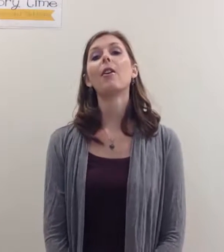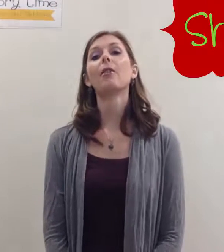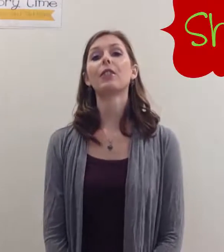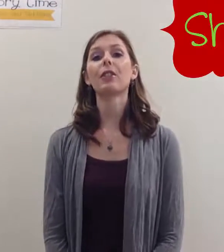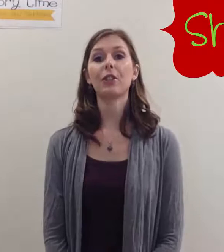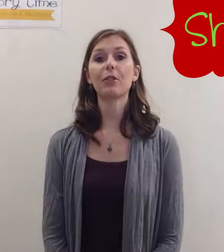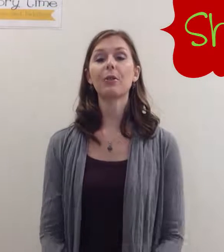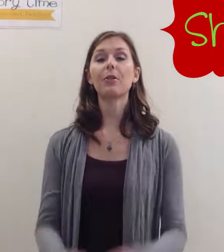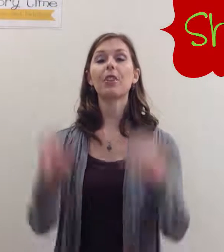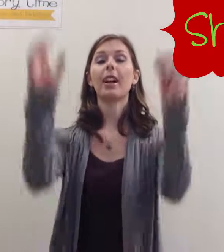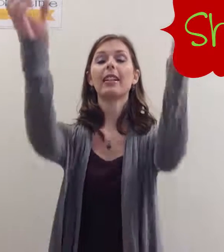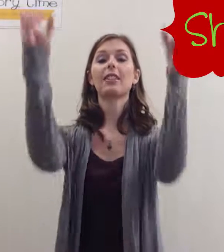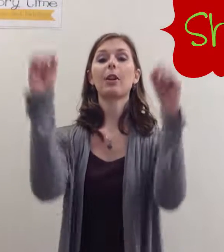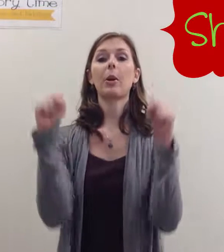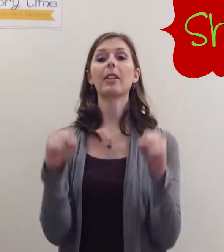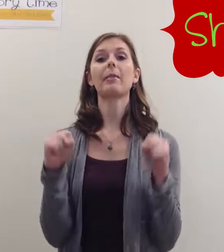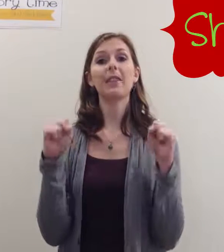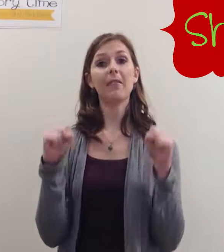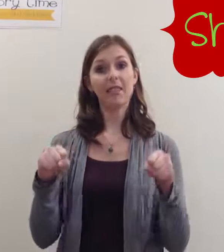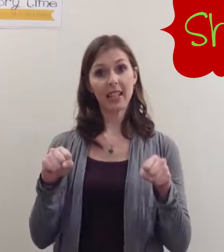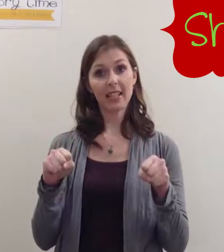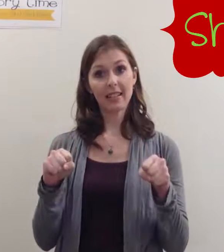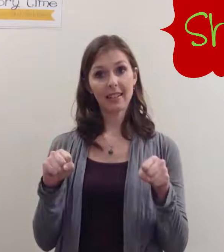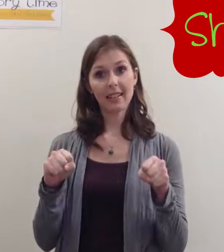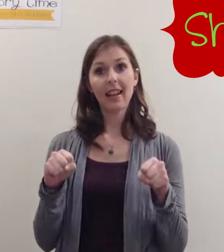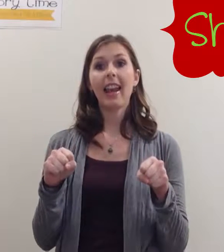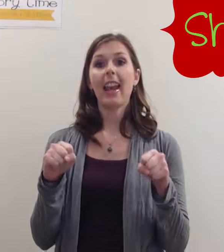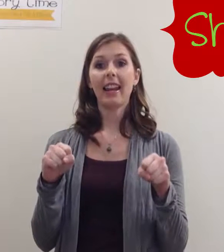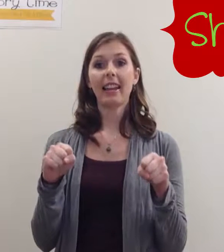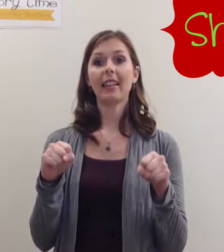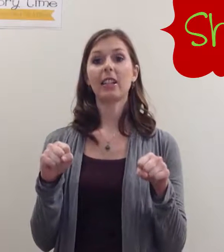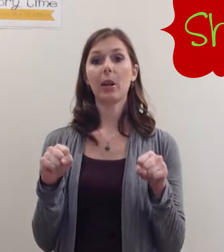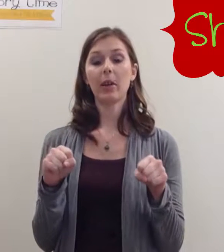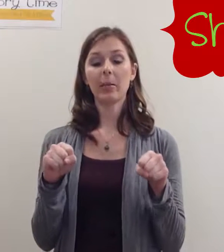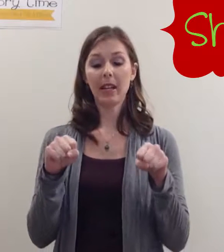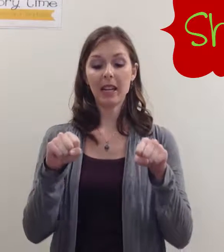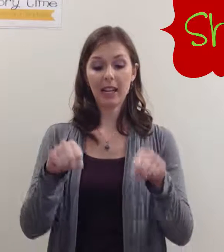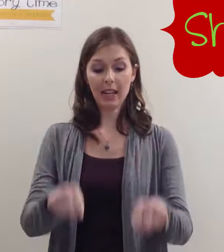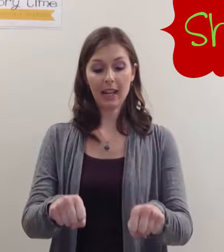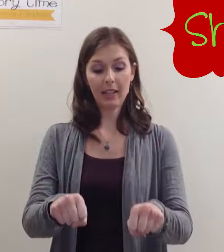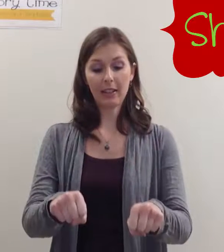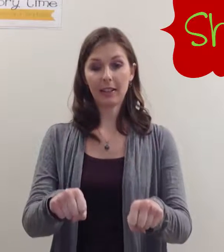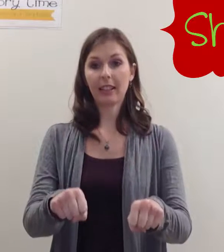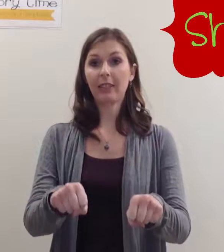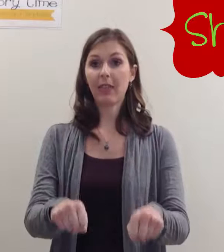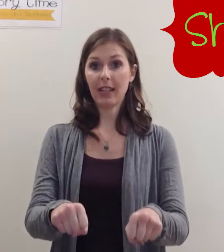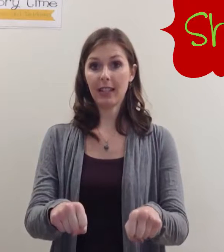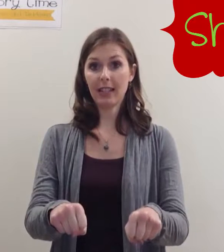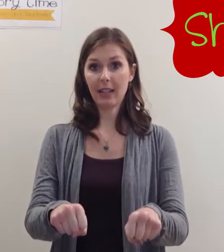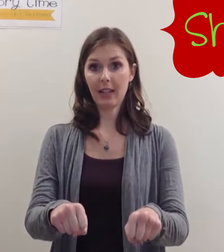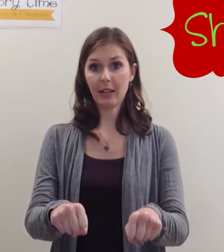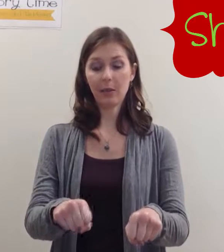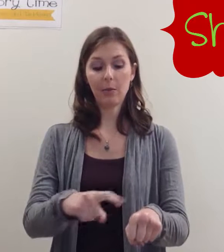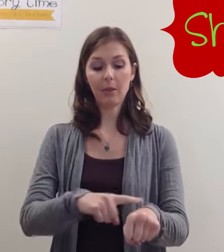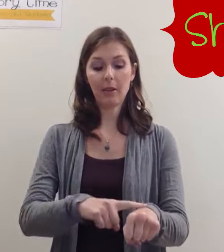For SHOES, your hands are going to be in fists and they are going to be facing down with the